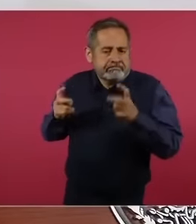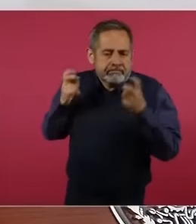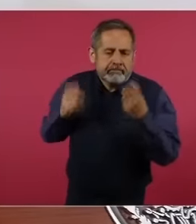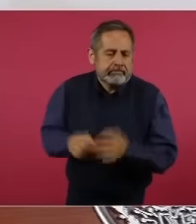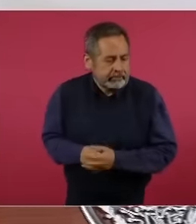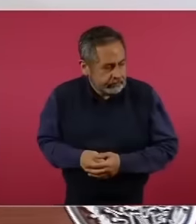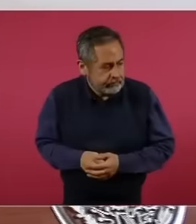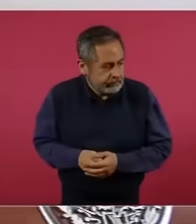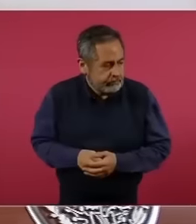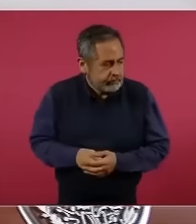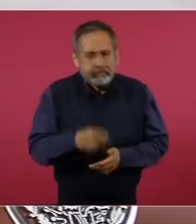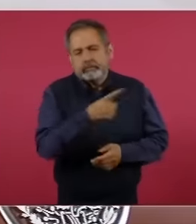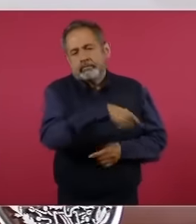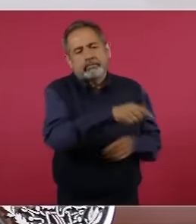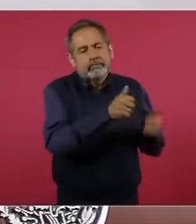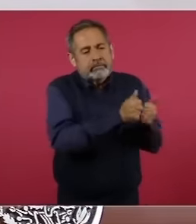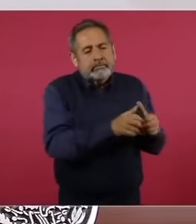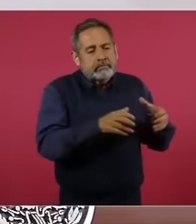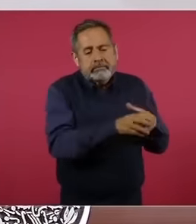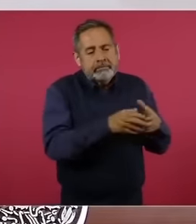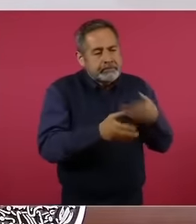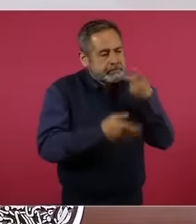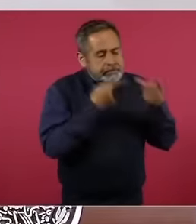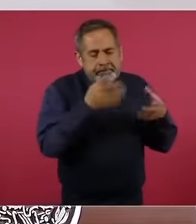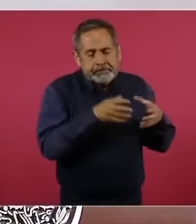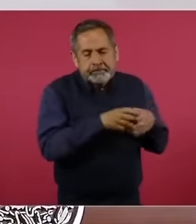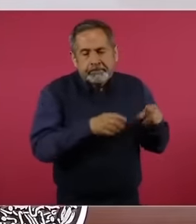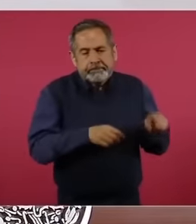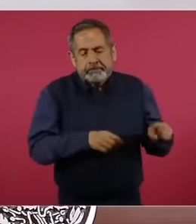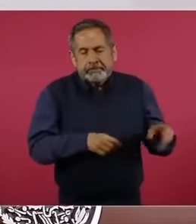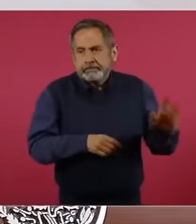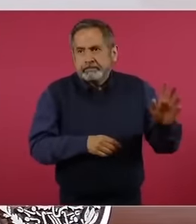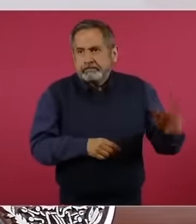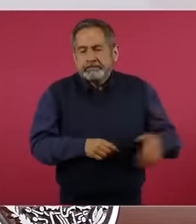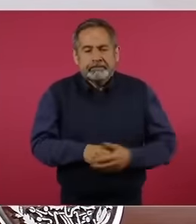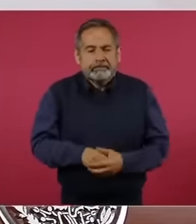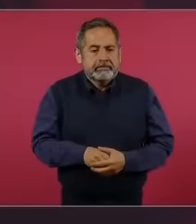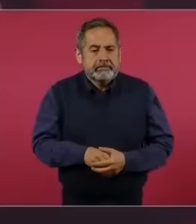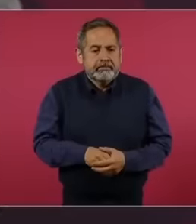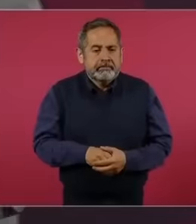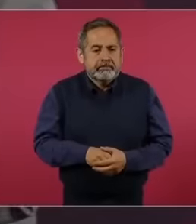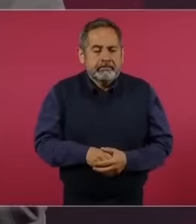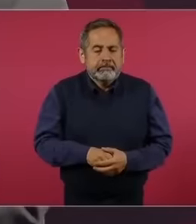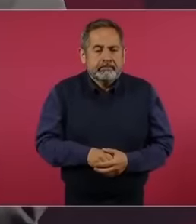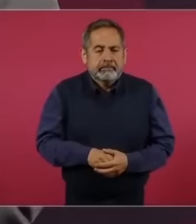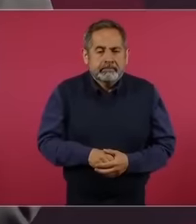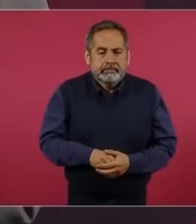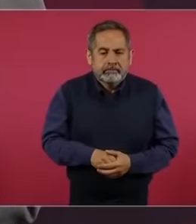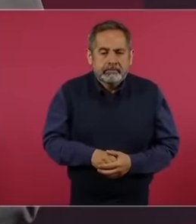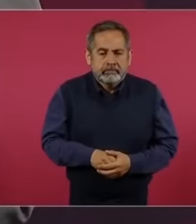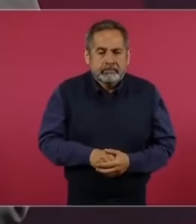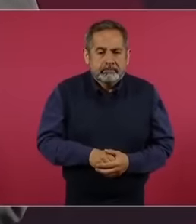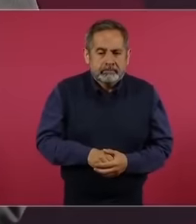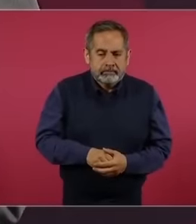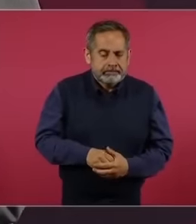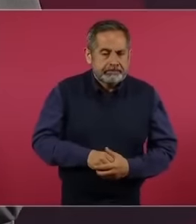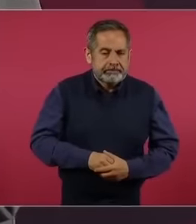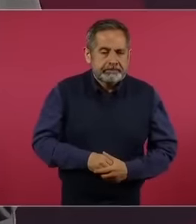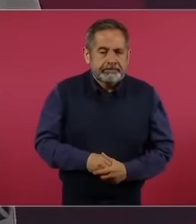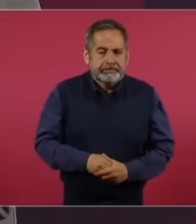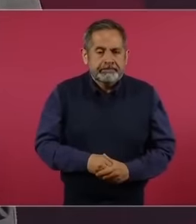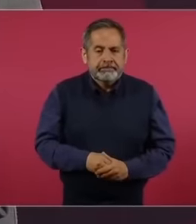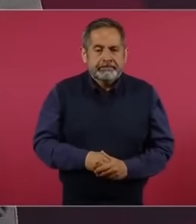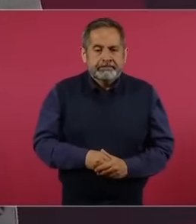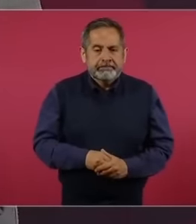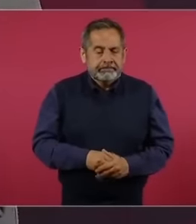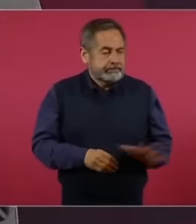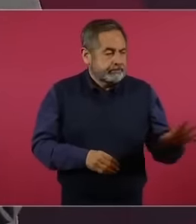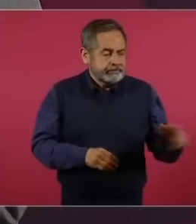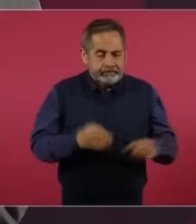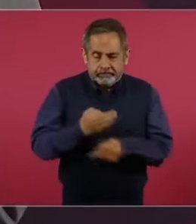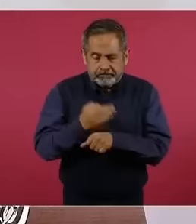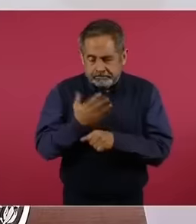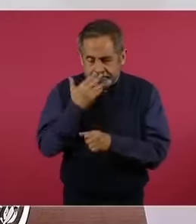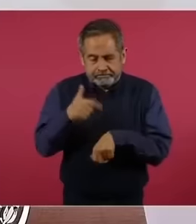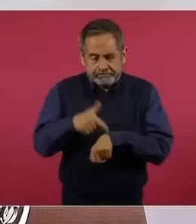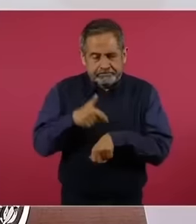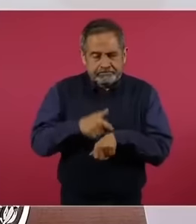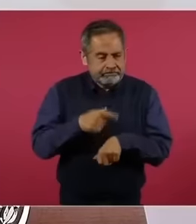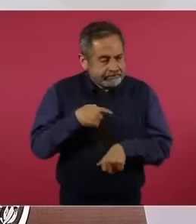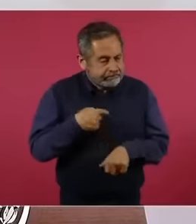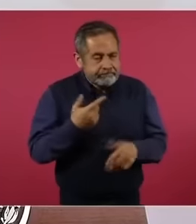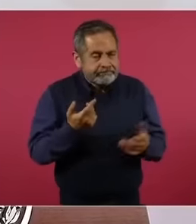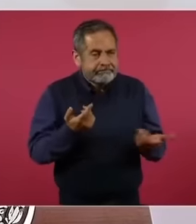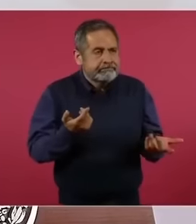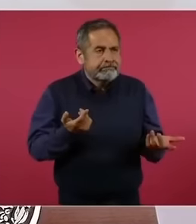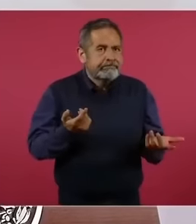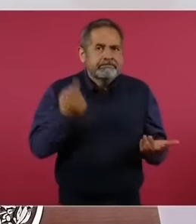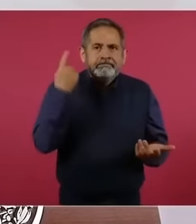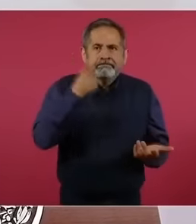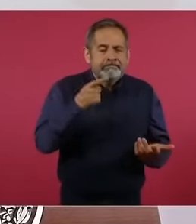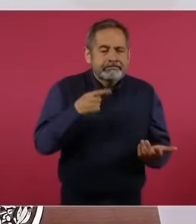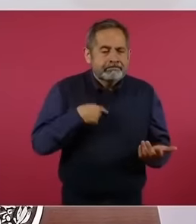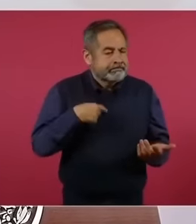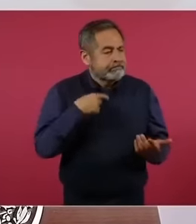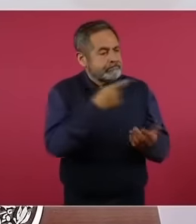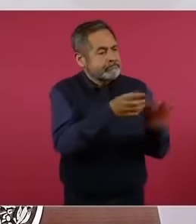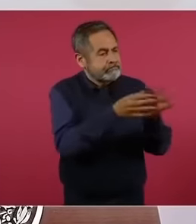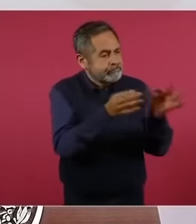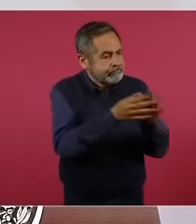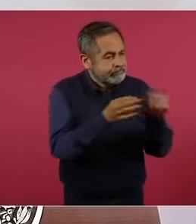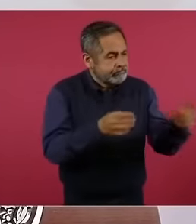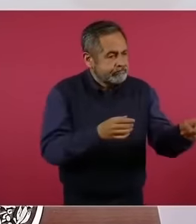Although hey we don't have time for this, hey, justify it a lot.